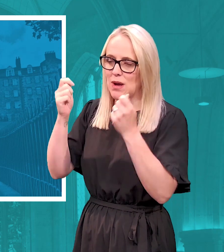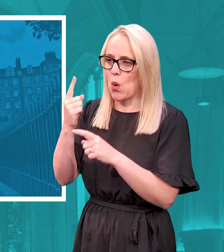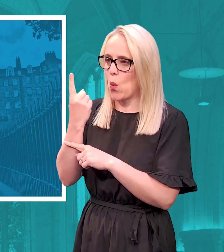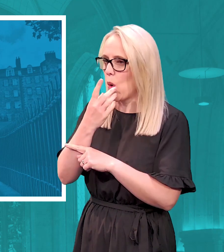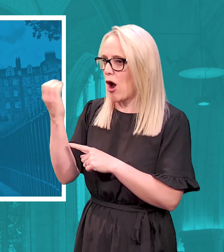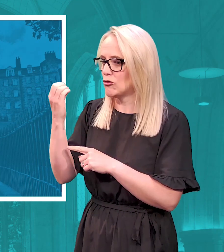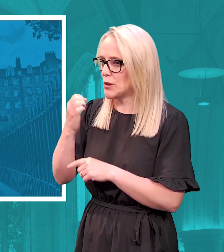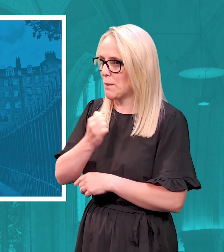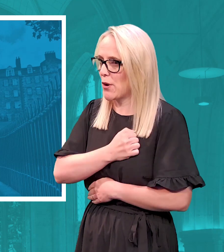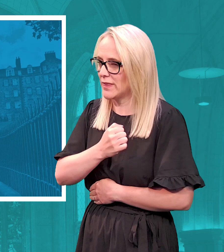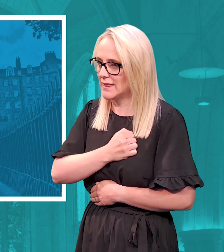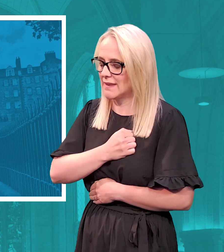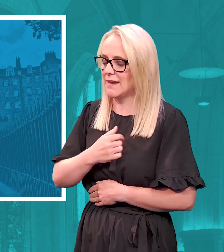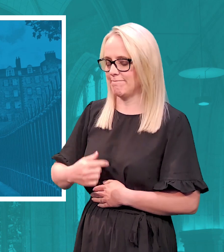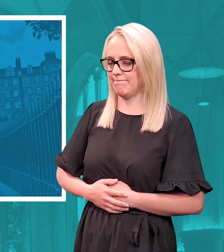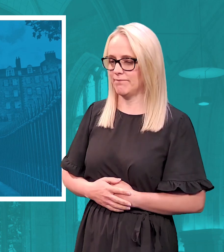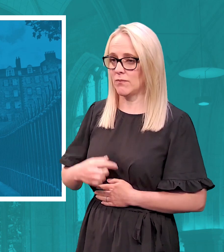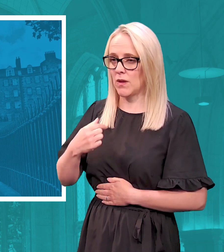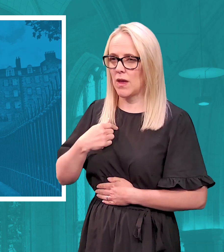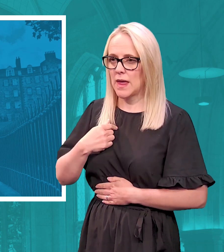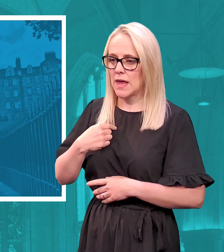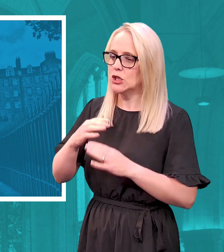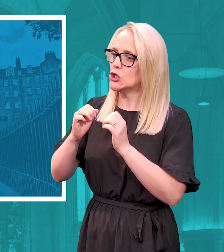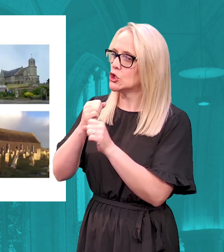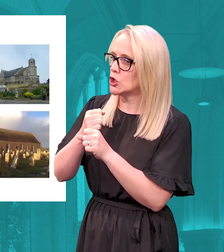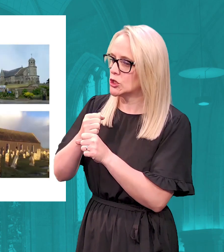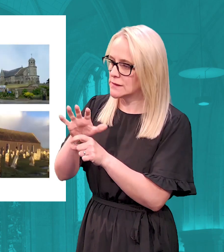We own most of the church's land and buildings.